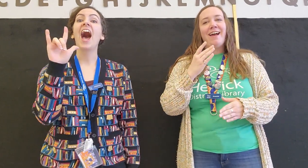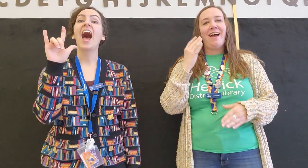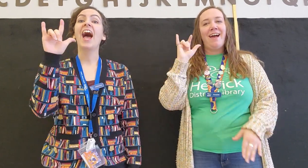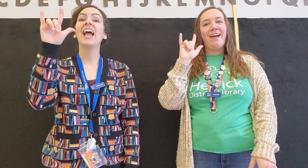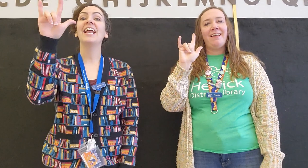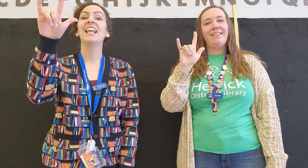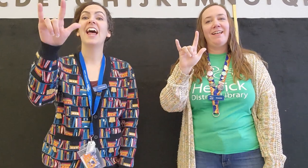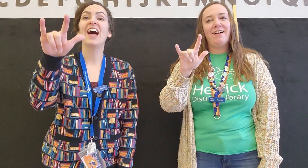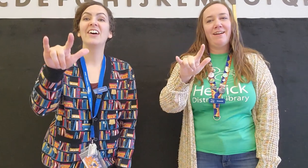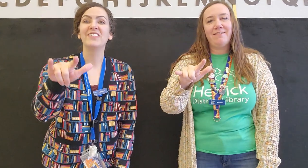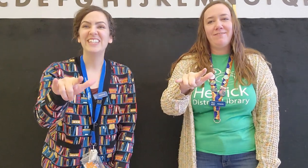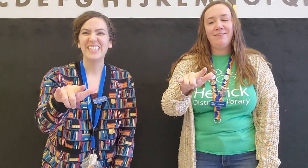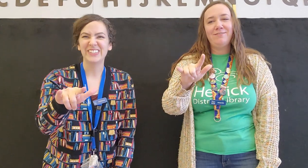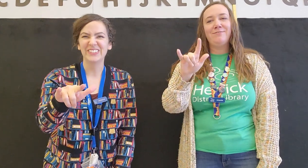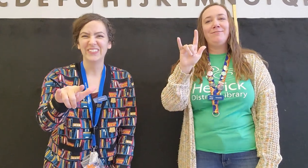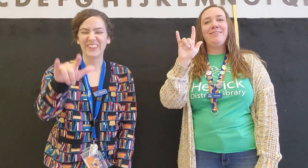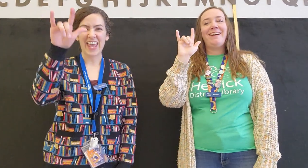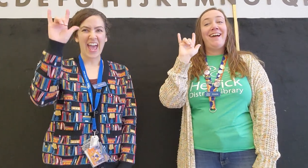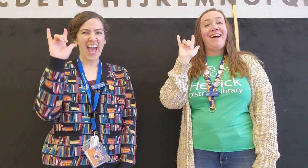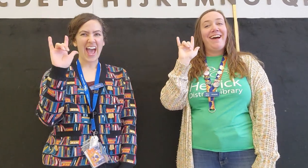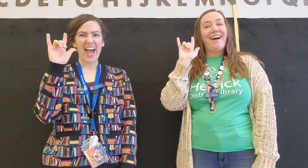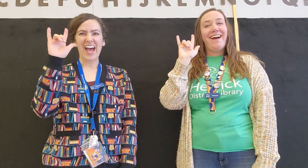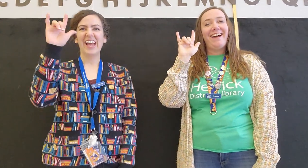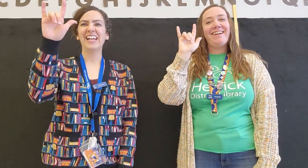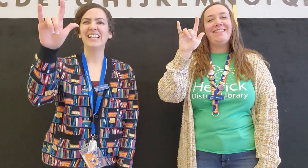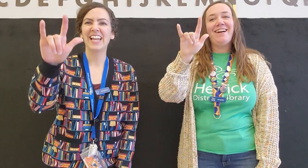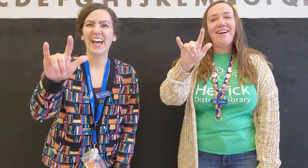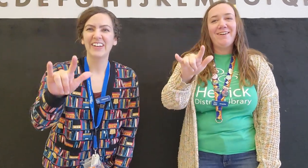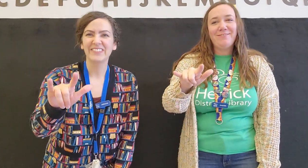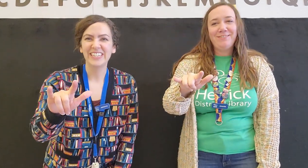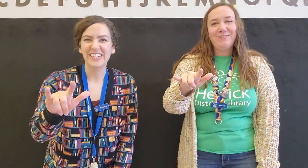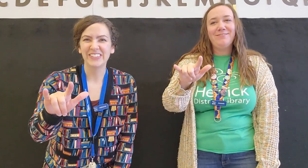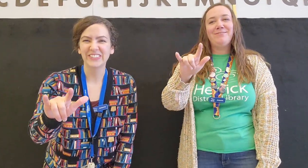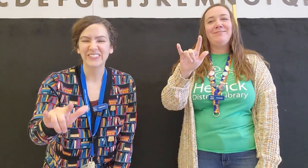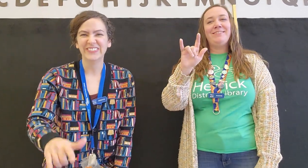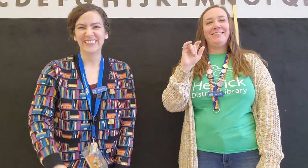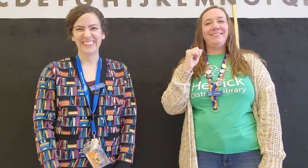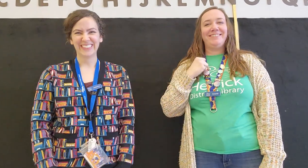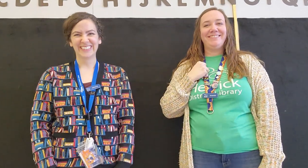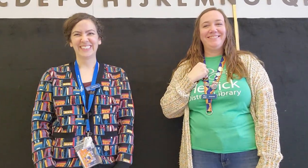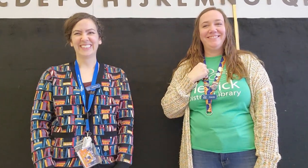I love you, I love you.